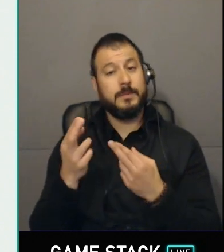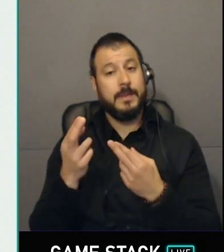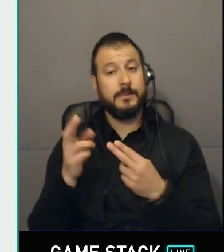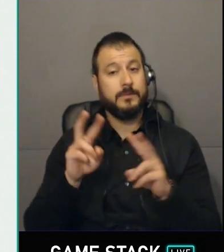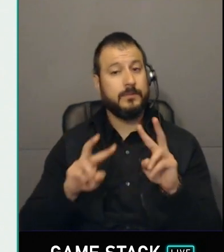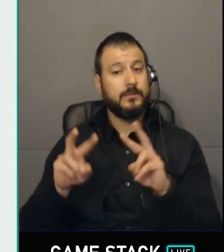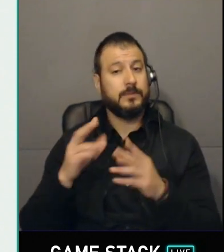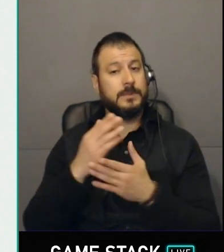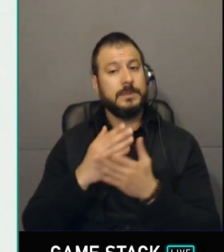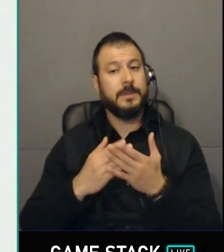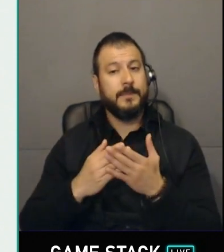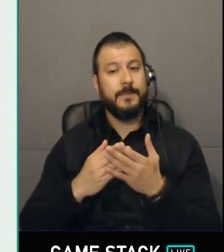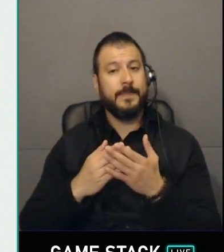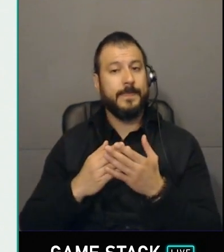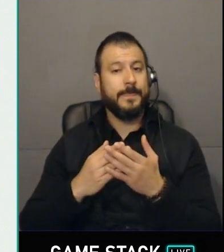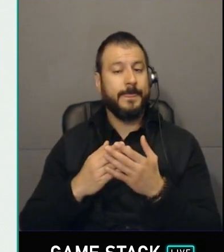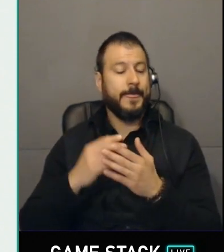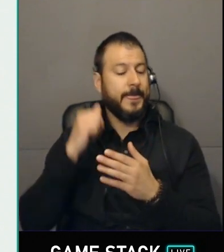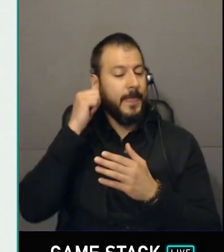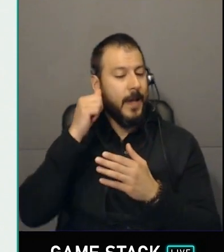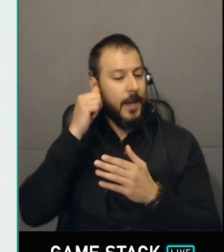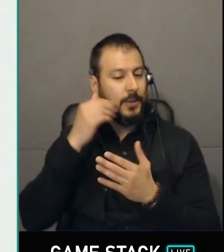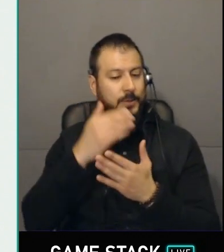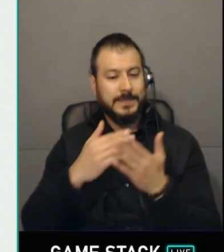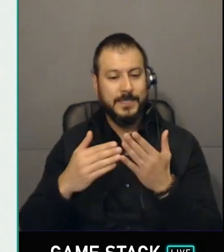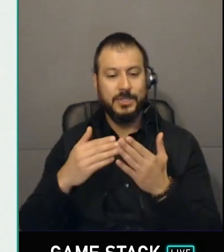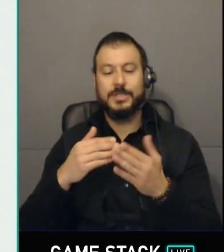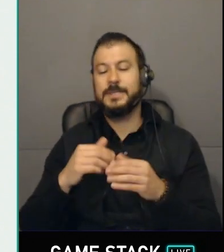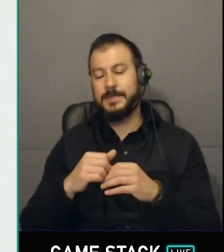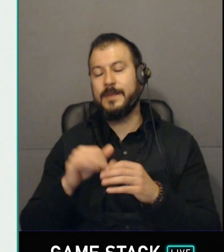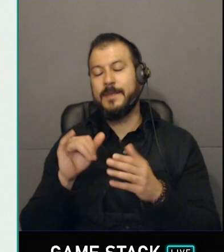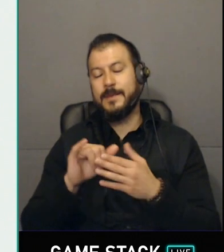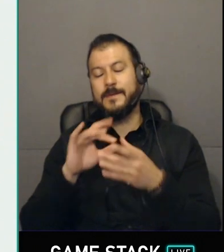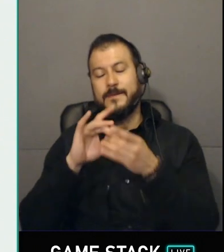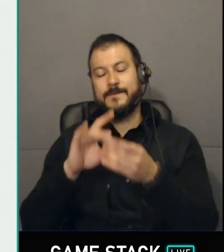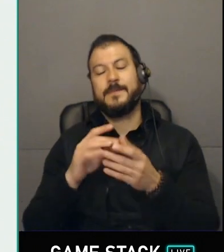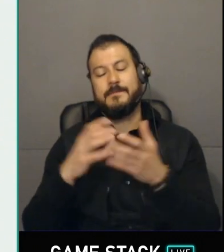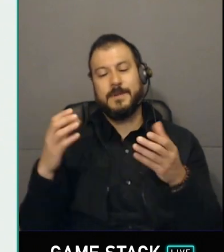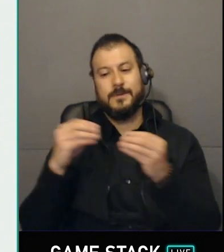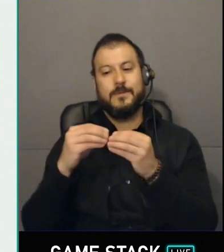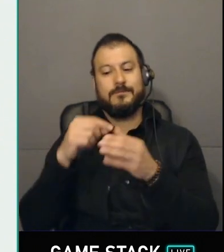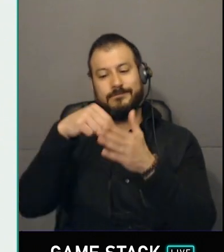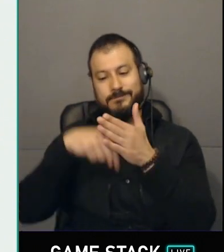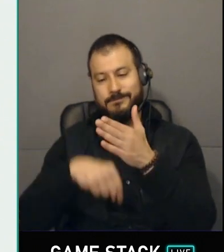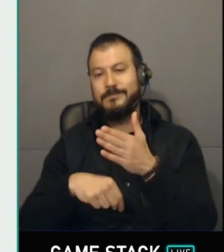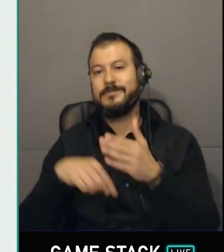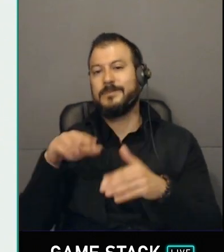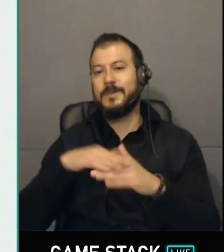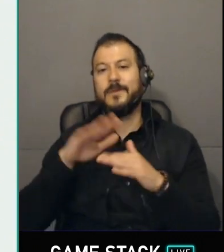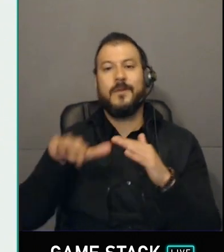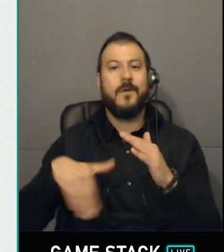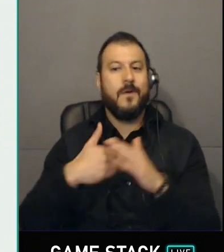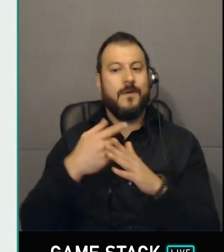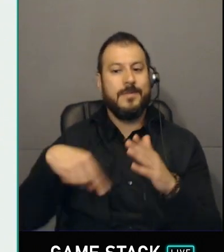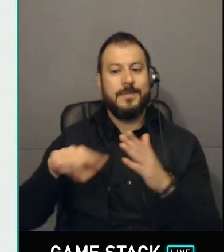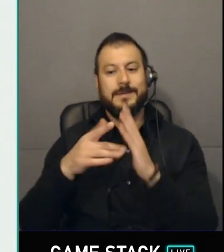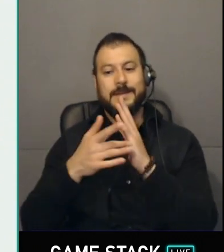audio sessions in the audio track that go into much deeper detail on all of these technologies and tools that